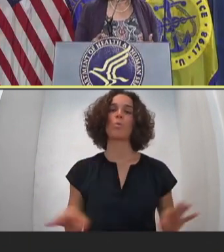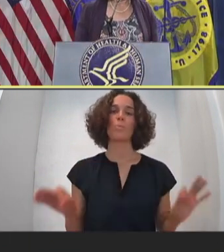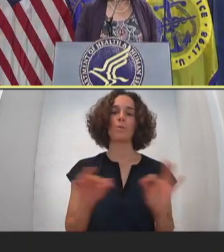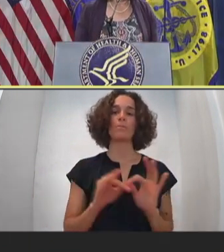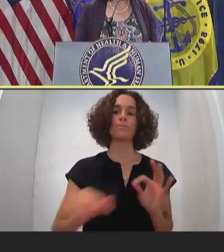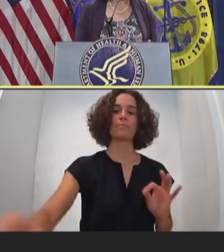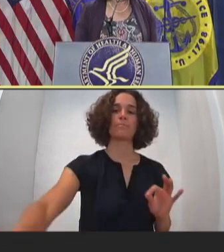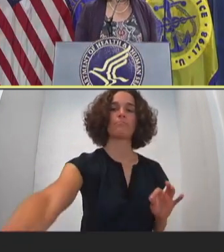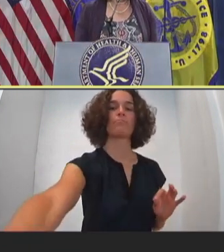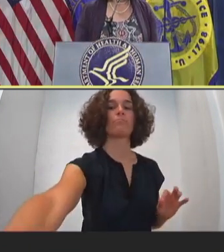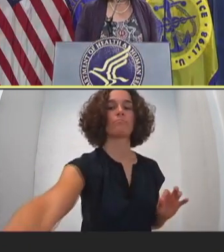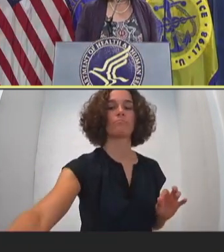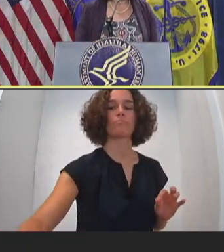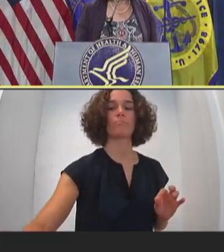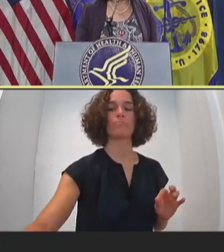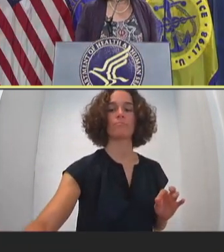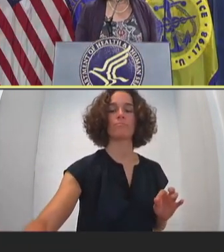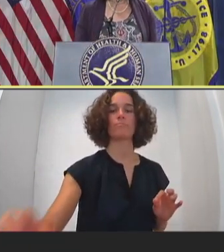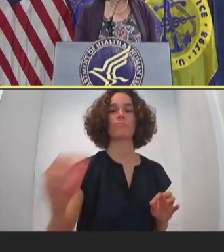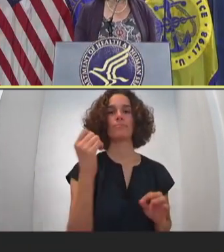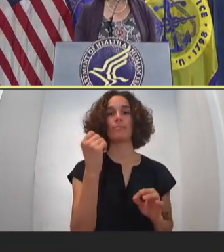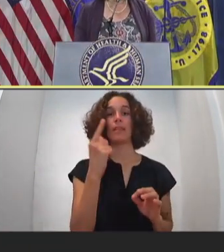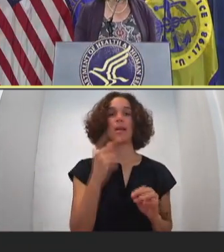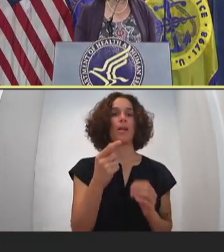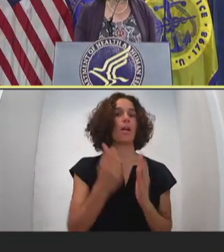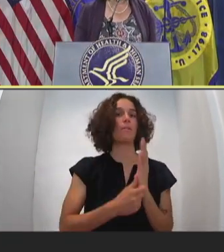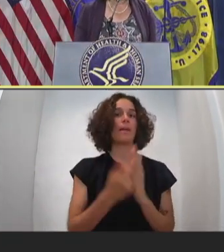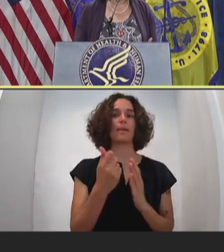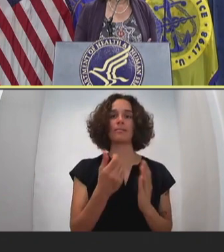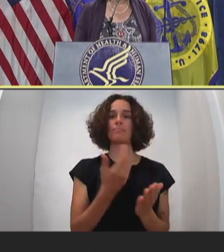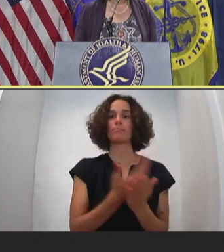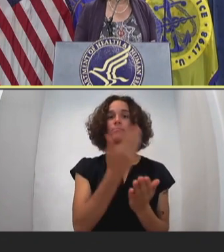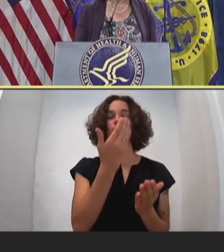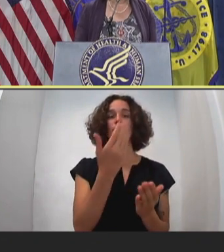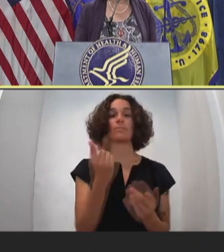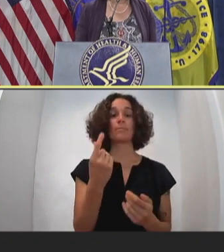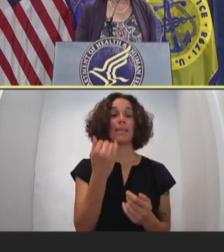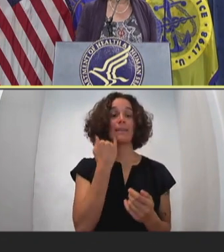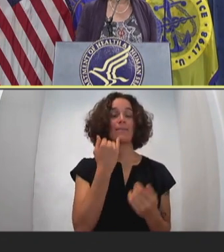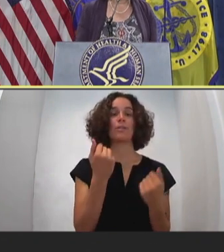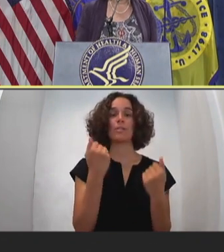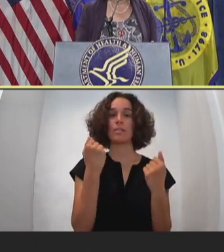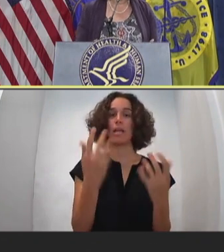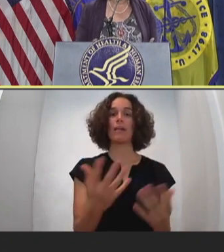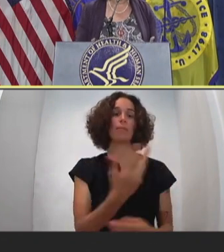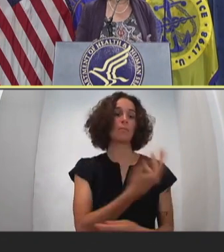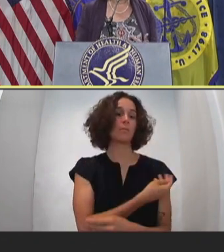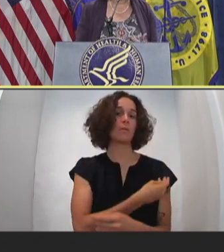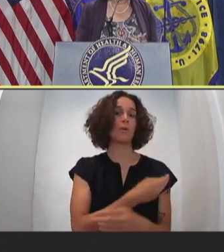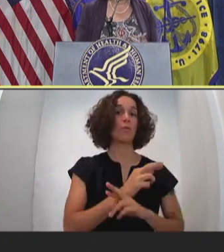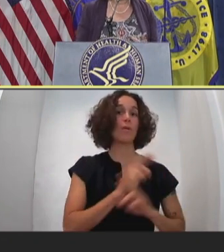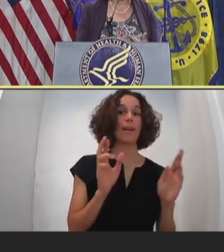not a given, just because there's a lot of doses planned for vaccine, but those vaccines will be